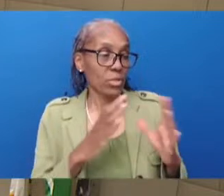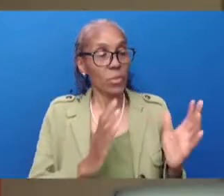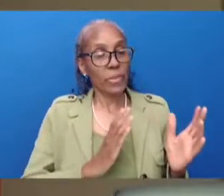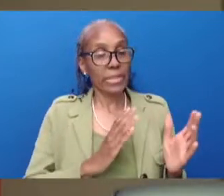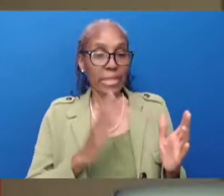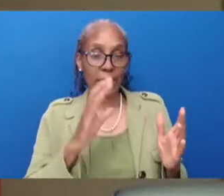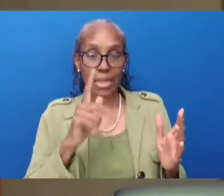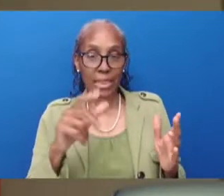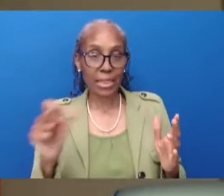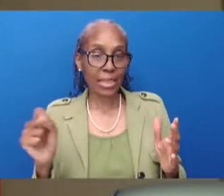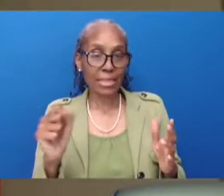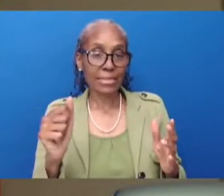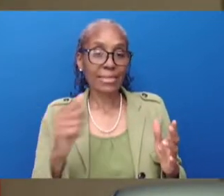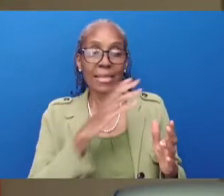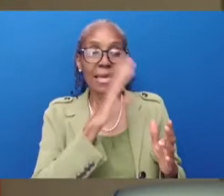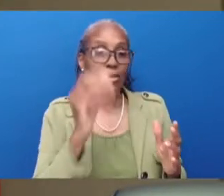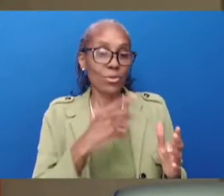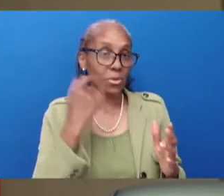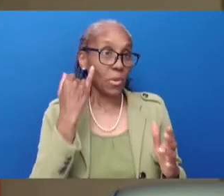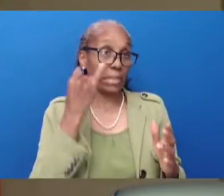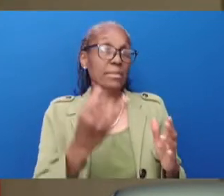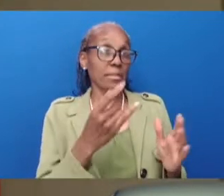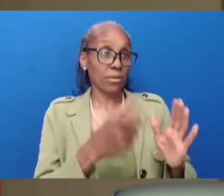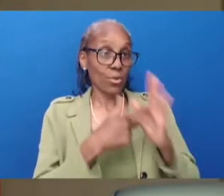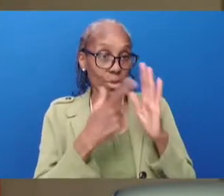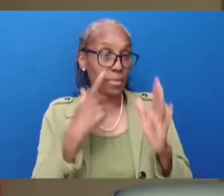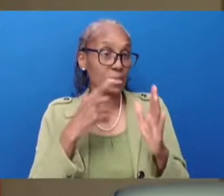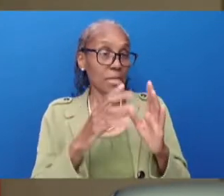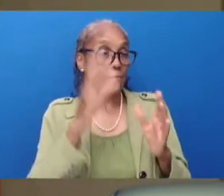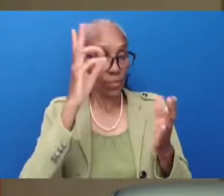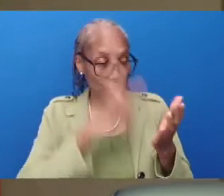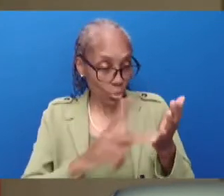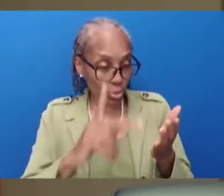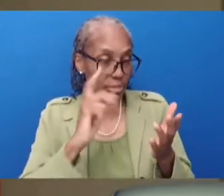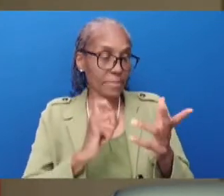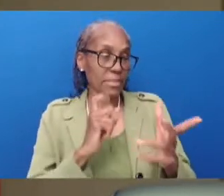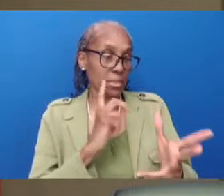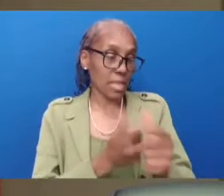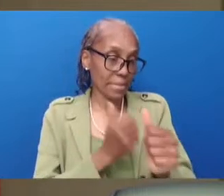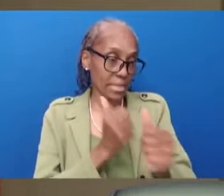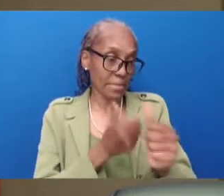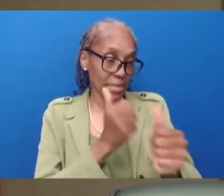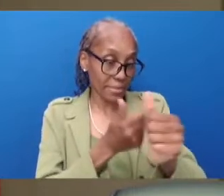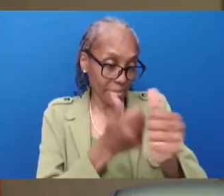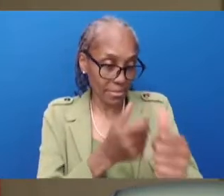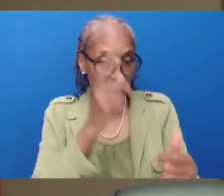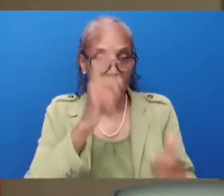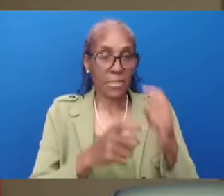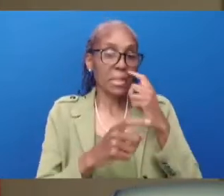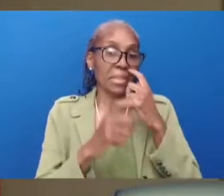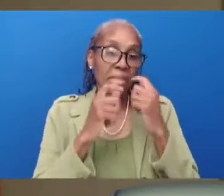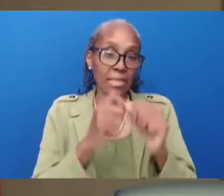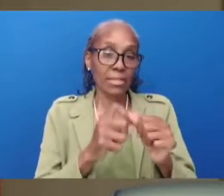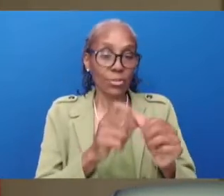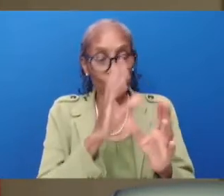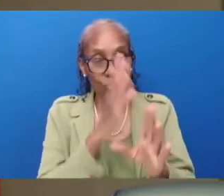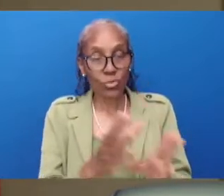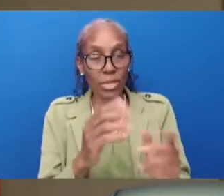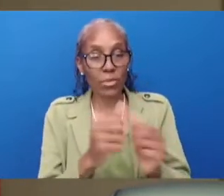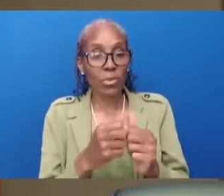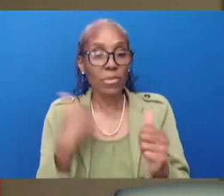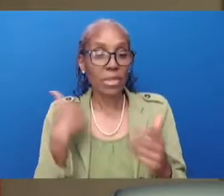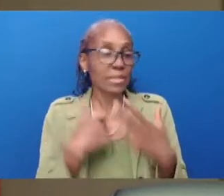LADIES ARE LIKE ABOVE BOARD AND